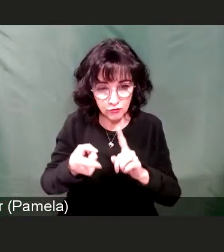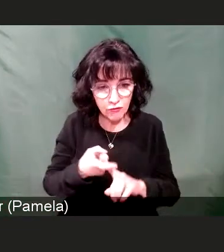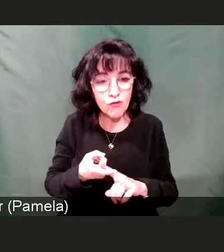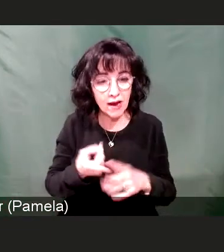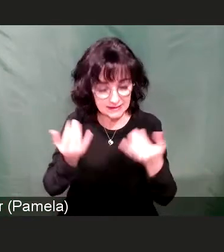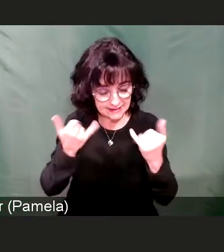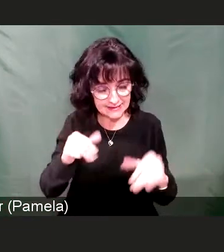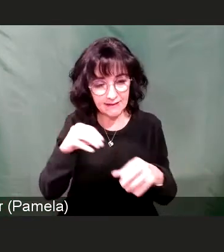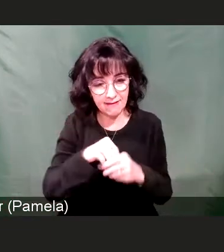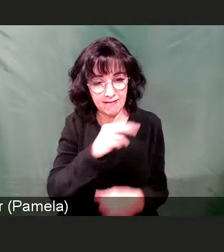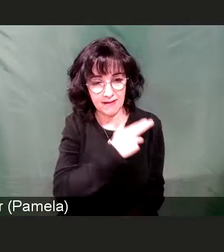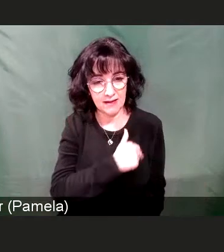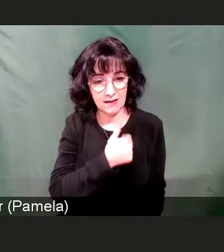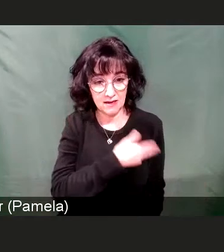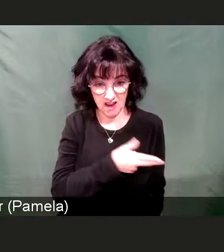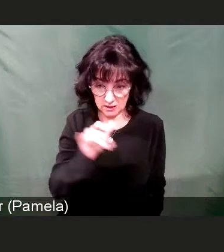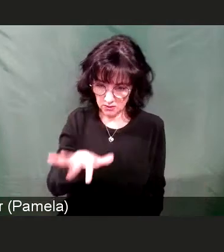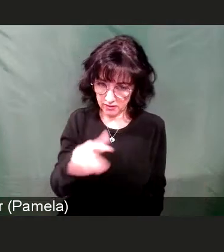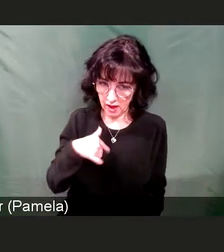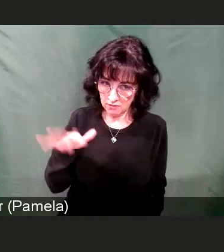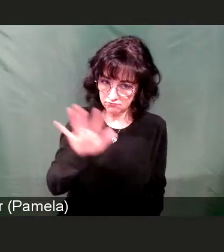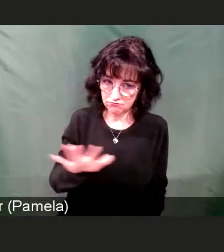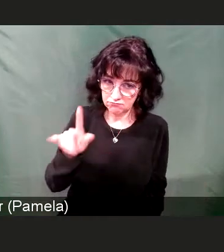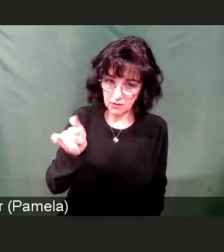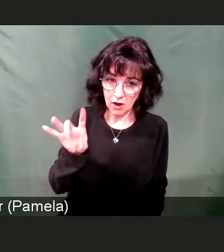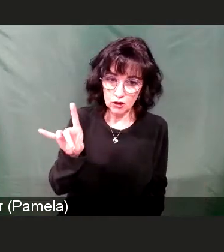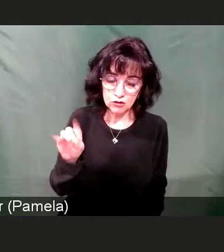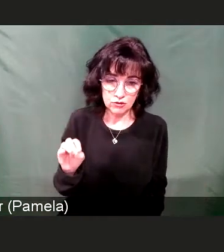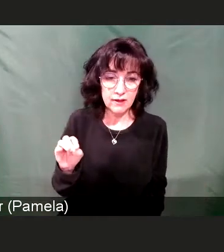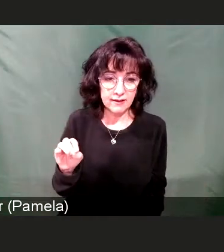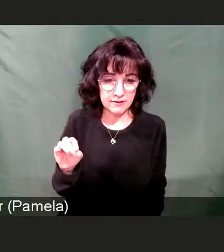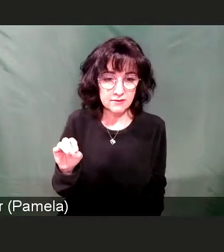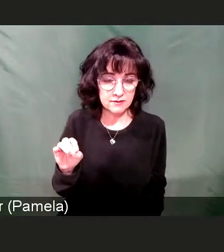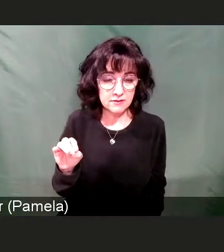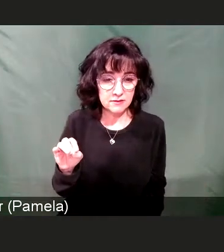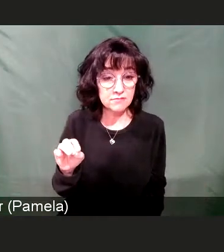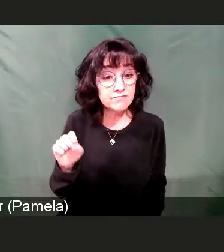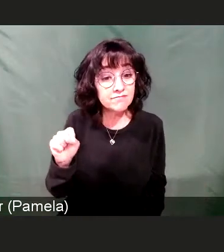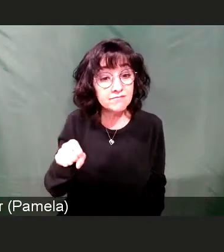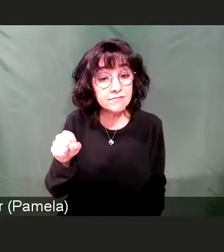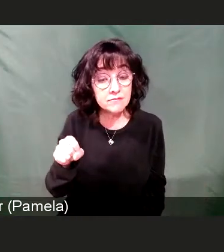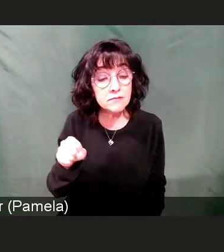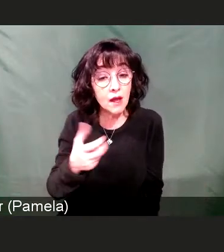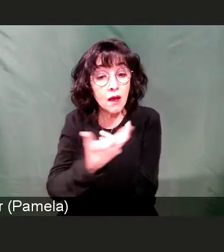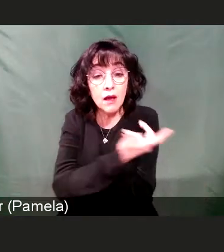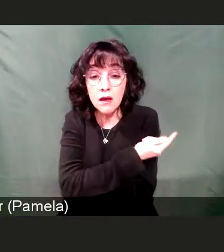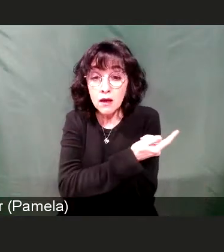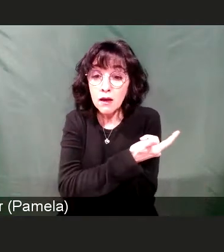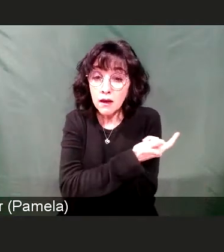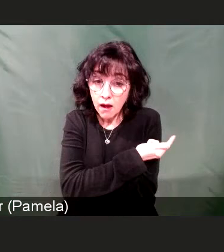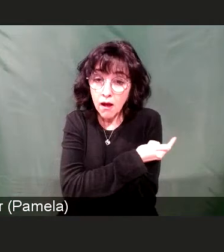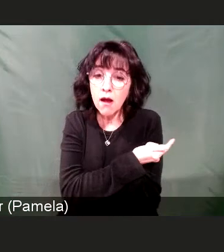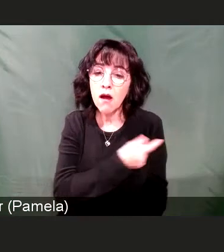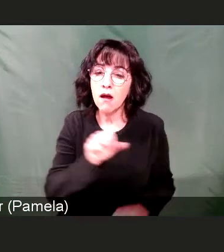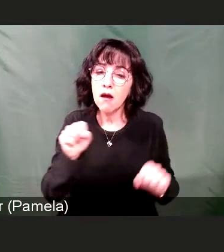I say this because as the vaccine continues to provide us hope of getting back to normalcy,